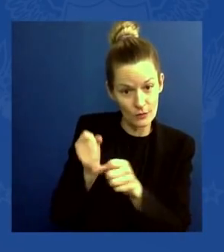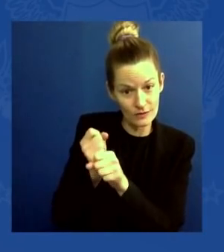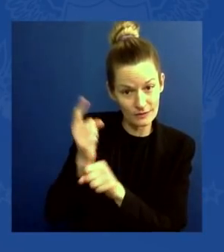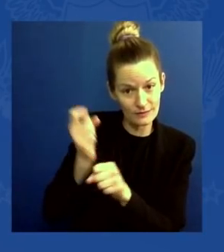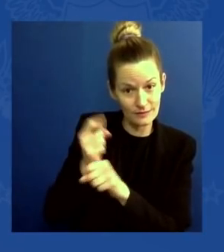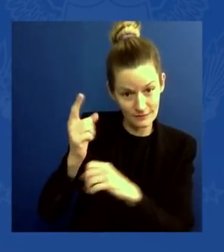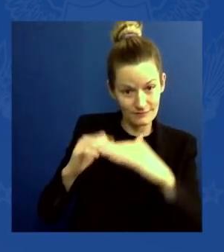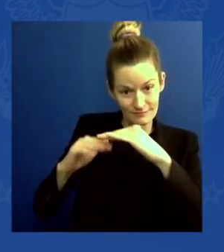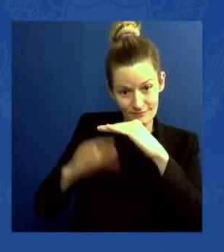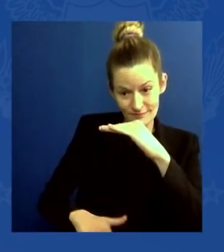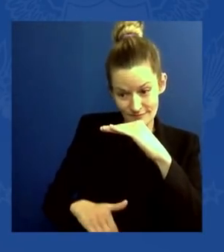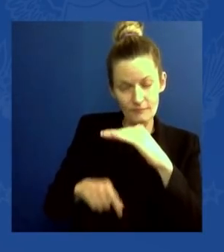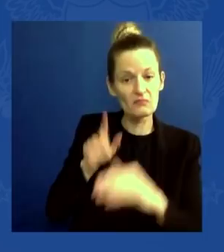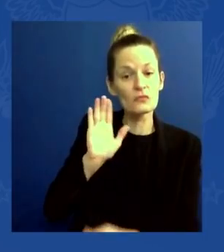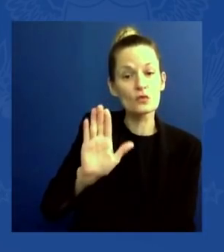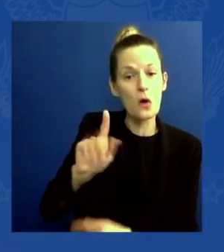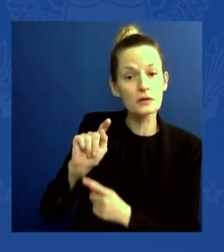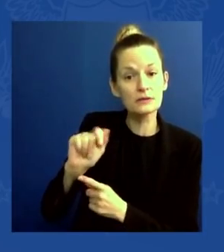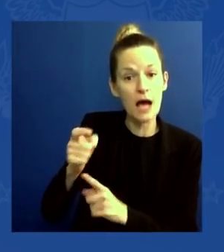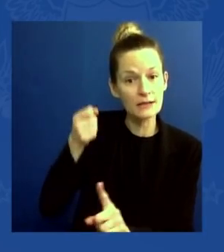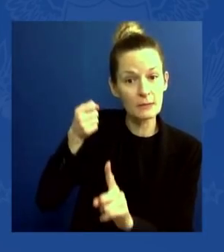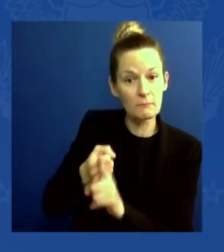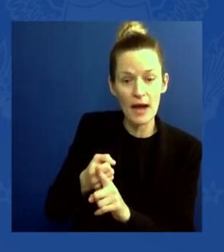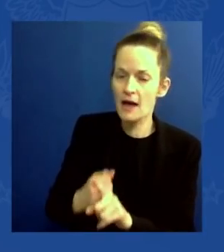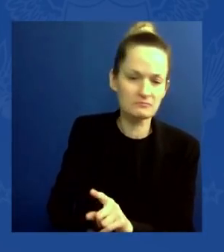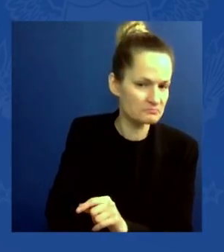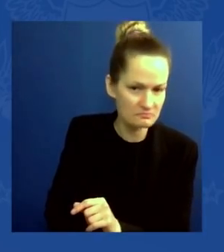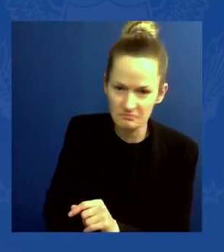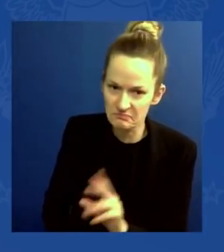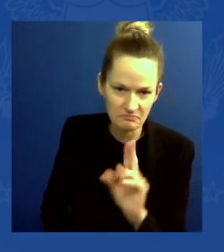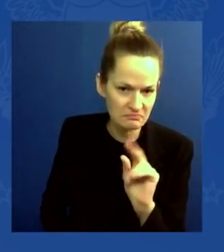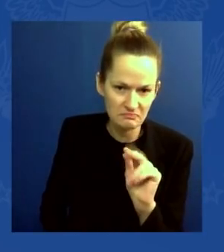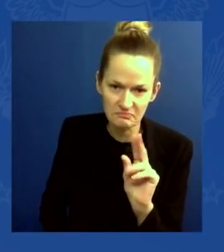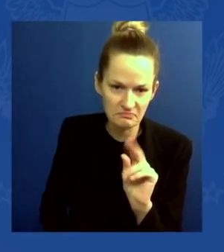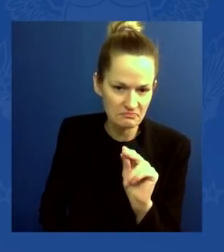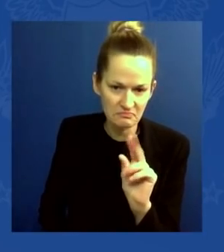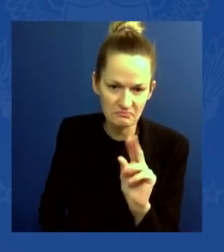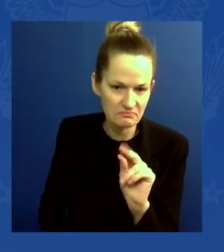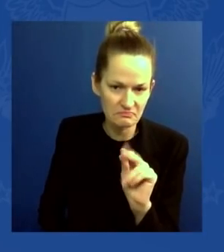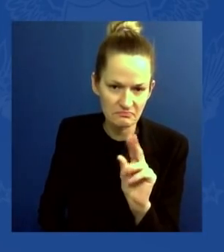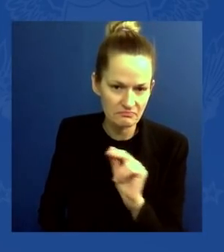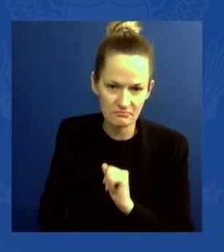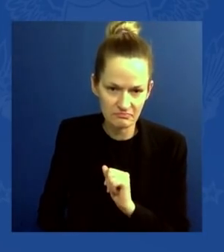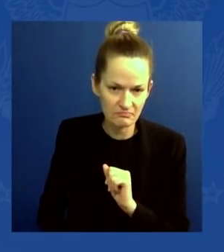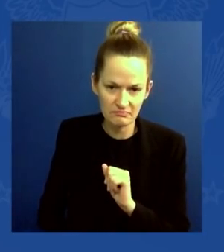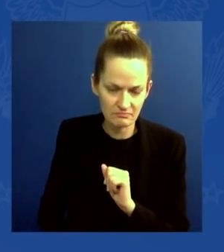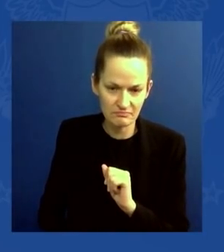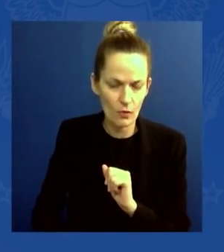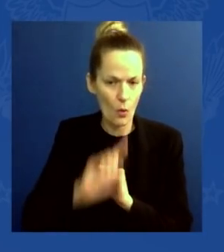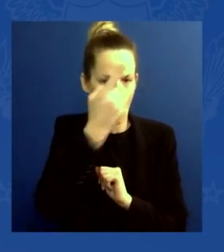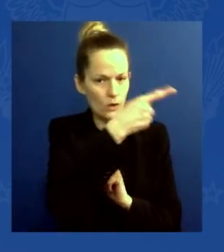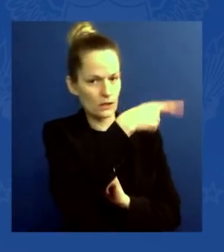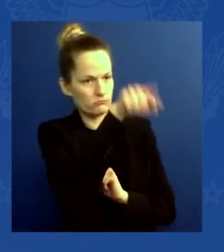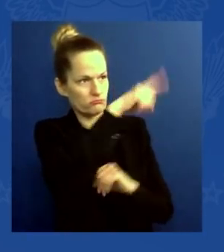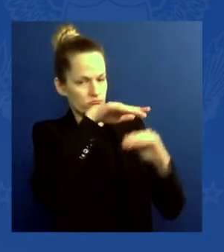that we can make to grow the economy. It's going to create millions of jobs, increase productivity and wages, and reduce cost,